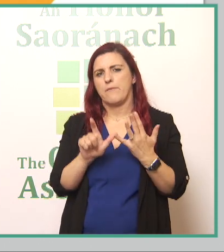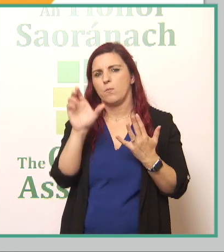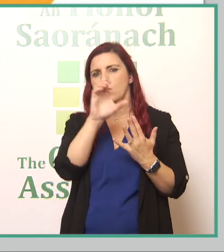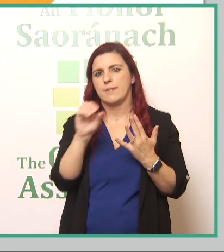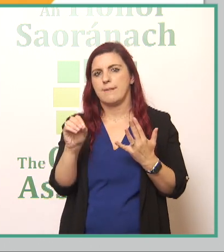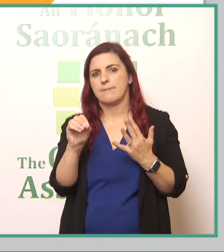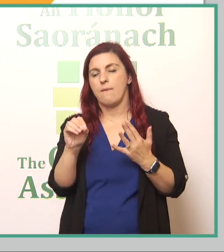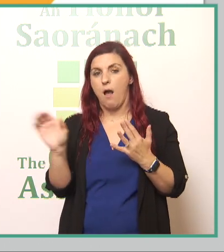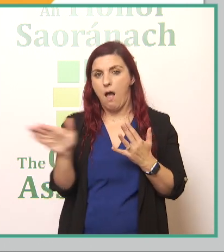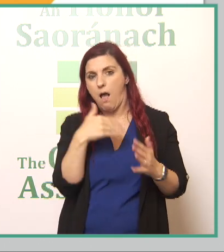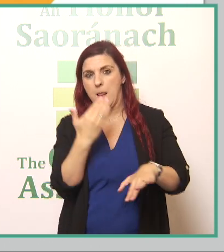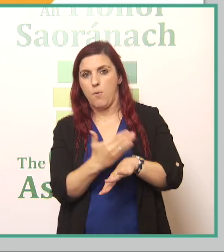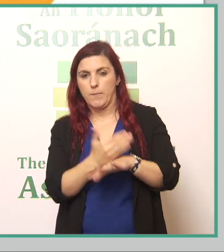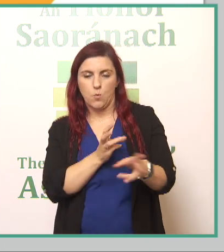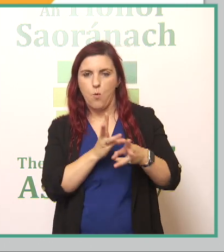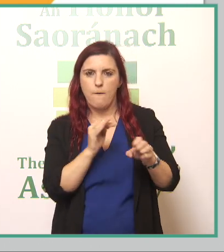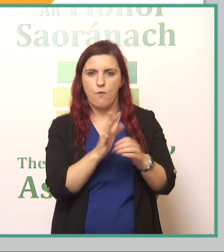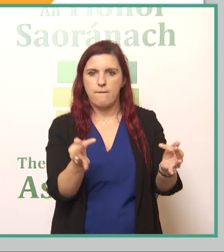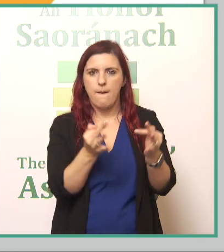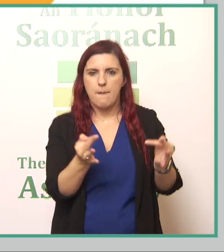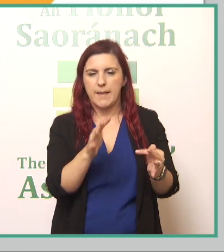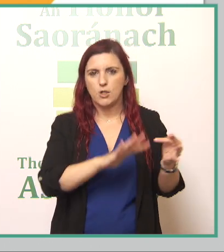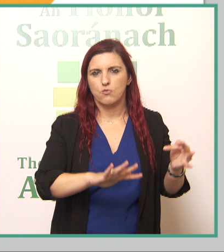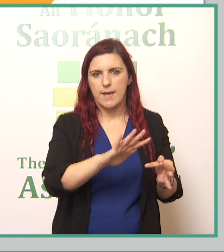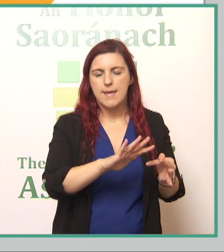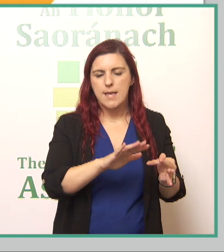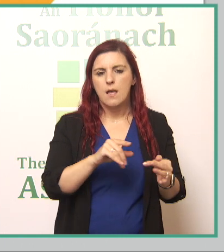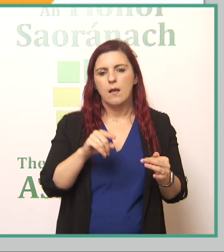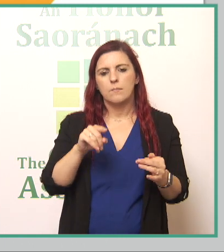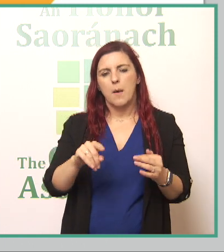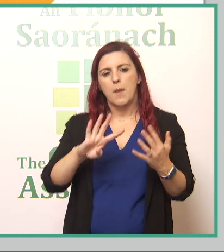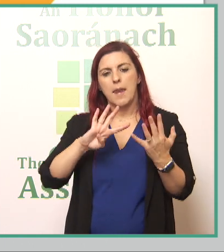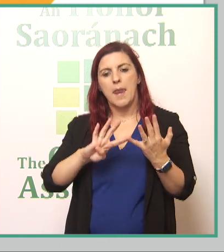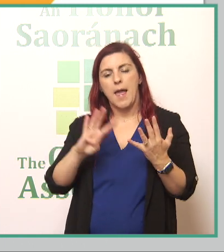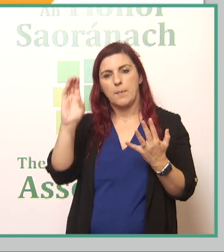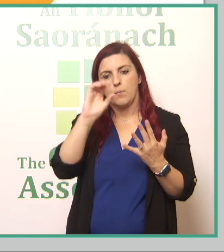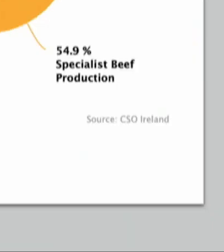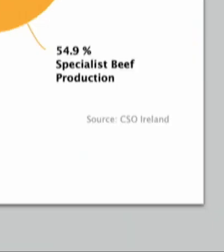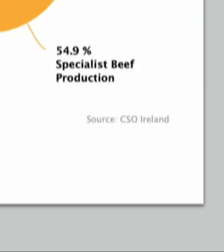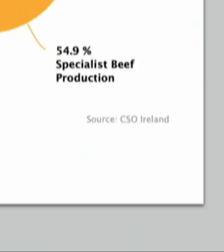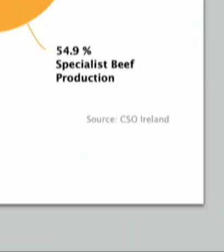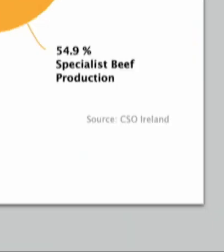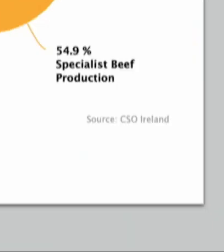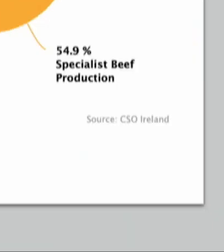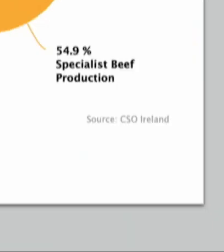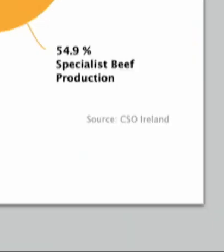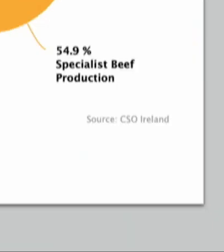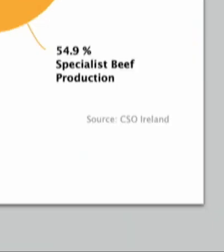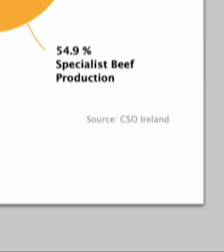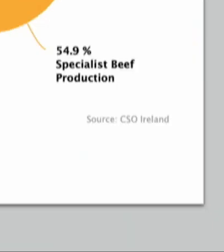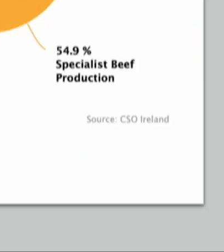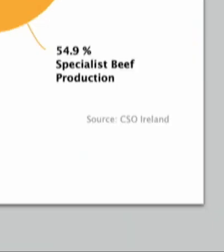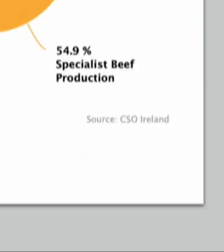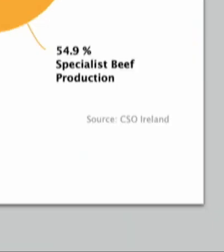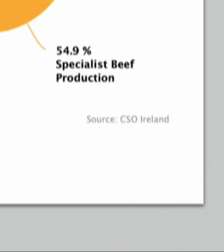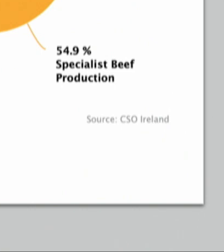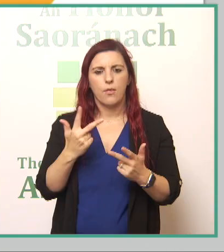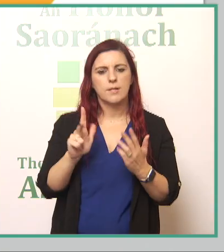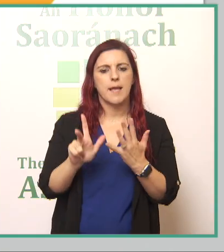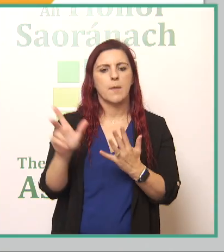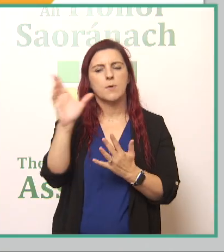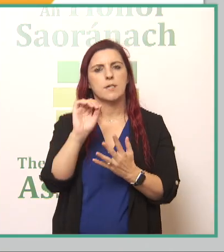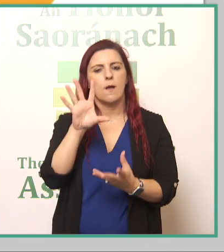um it accounts for about nine percent of exports in terms of value terms and about 38 of indigenous